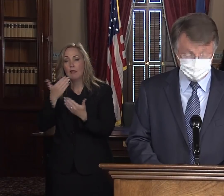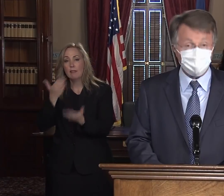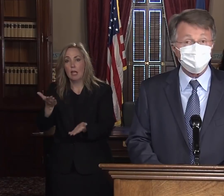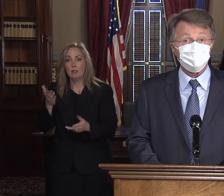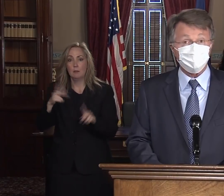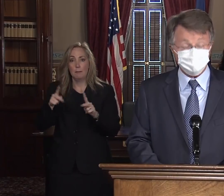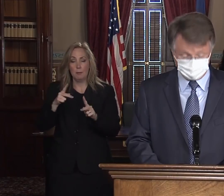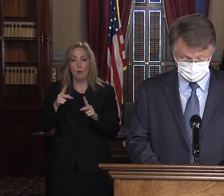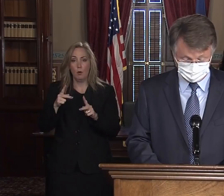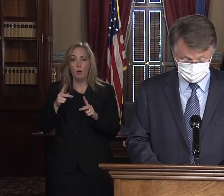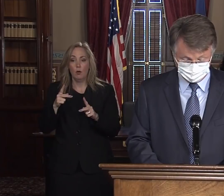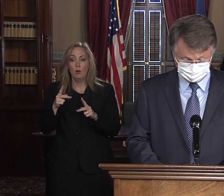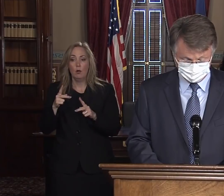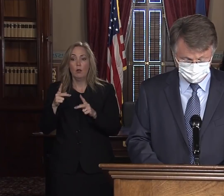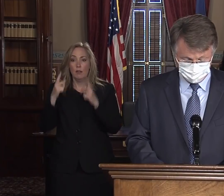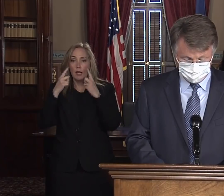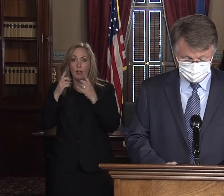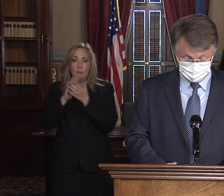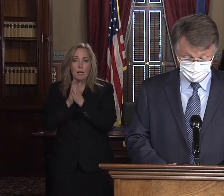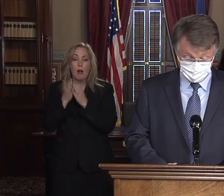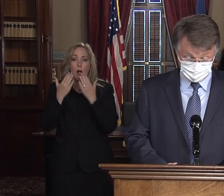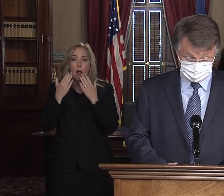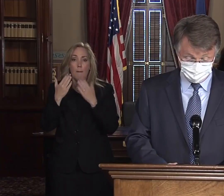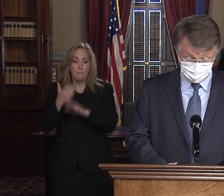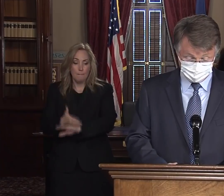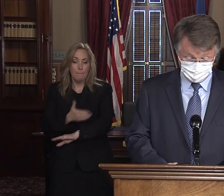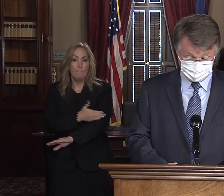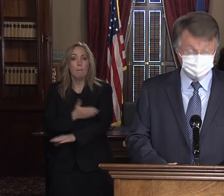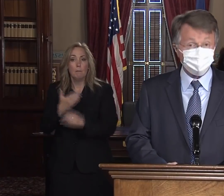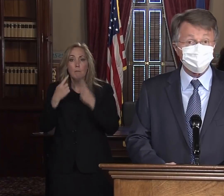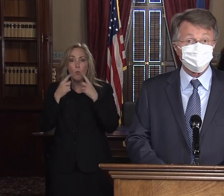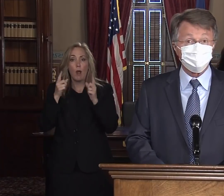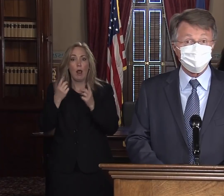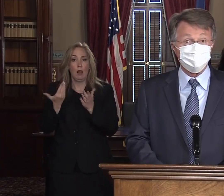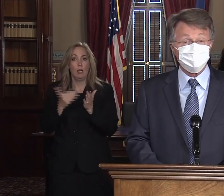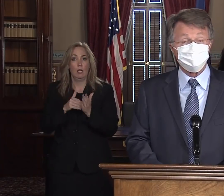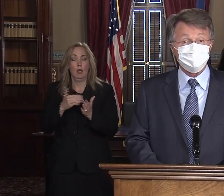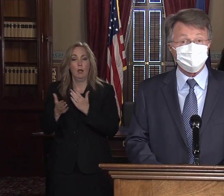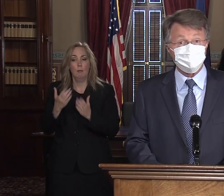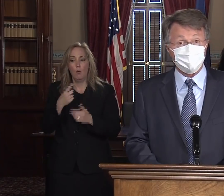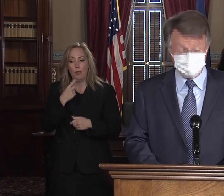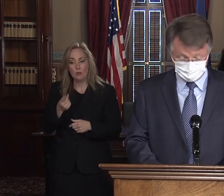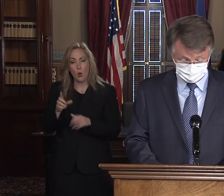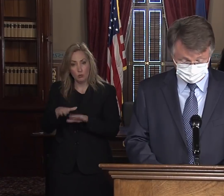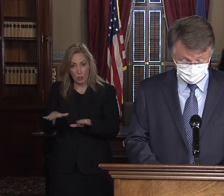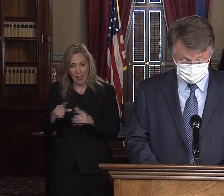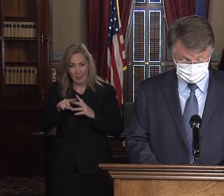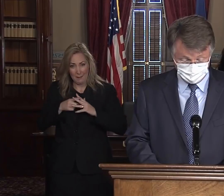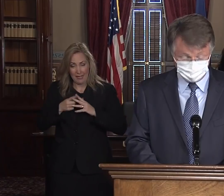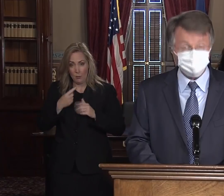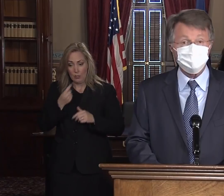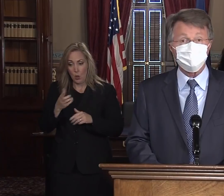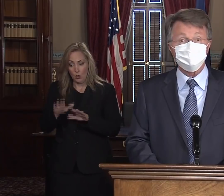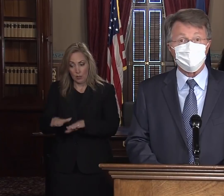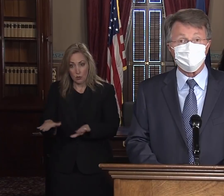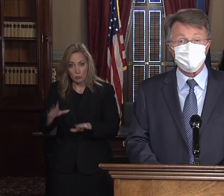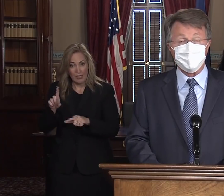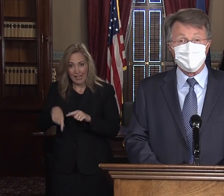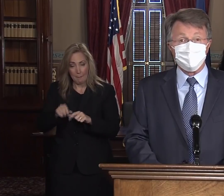WE HAVE WENT, BUT WE HAVE ALSO GIVEN THANKS FOR THOSE IN OUR CONGREGATION THAT WERE INFECTED